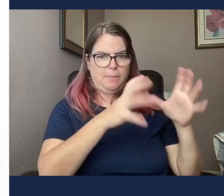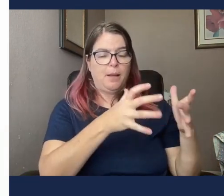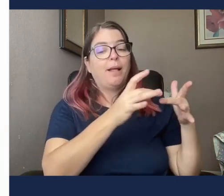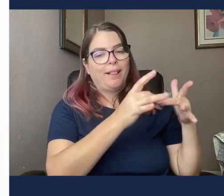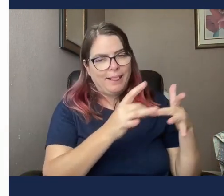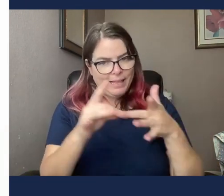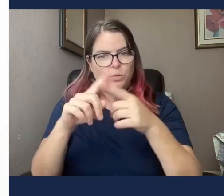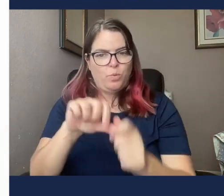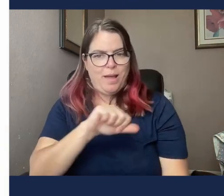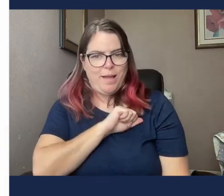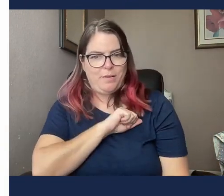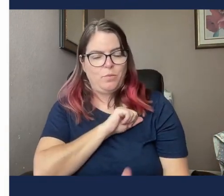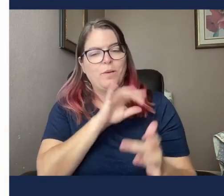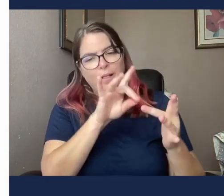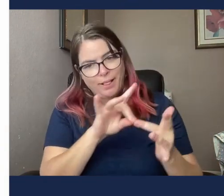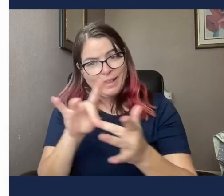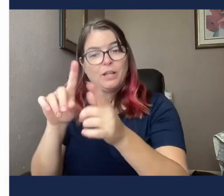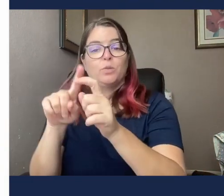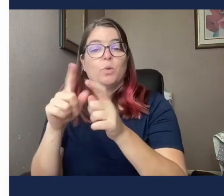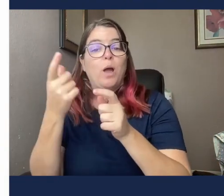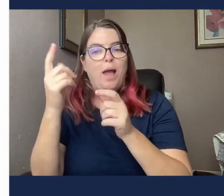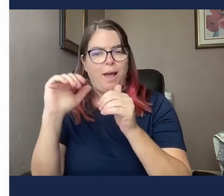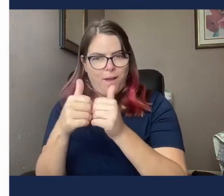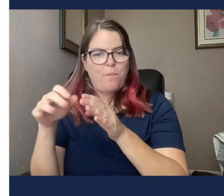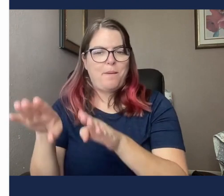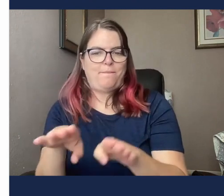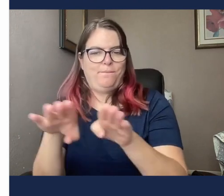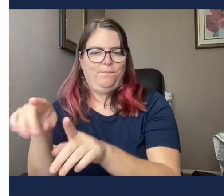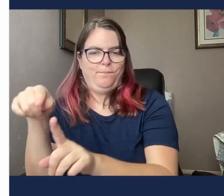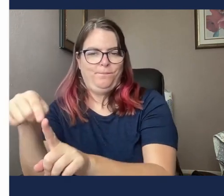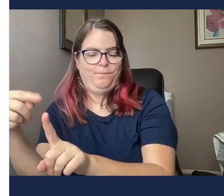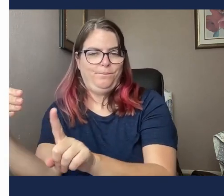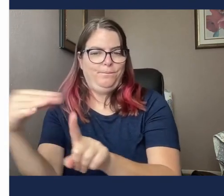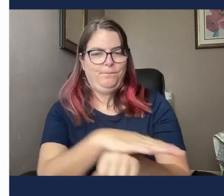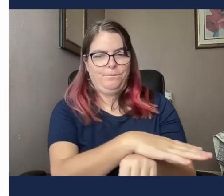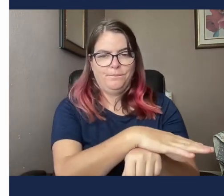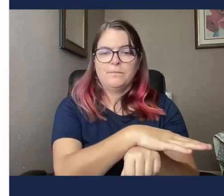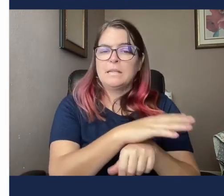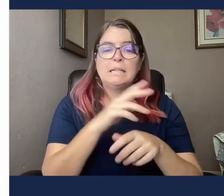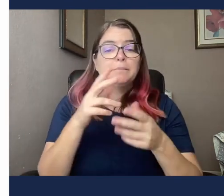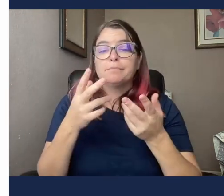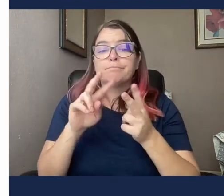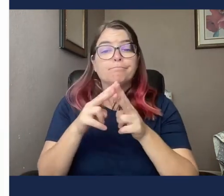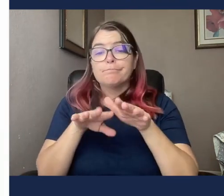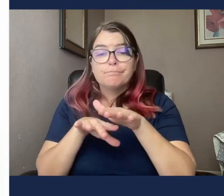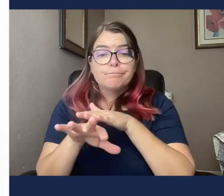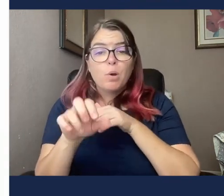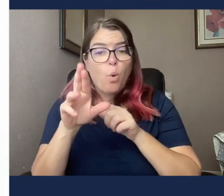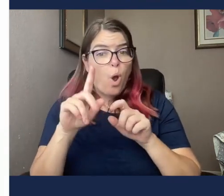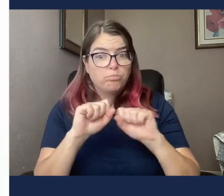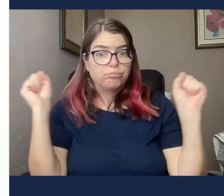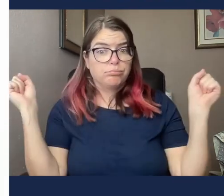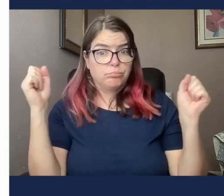studies show that terror attacks by people who claim the religion of Islam in the U.S. receive